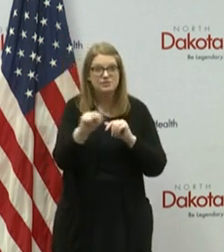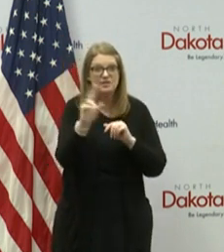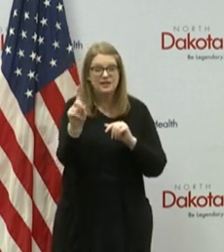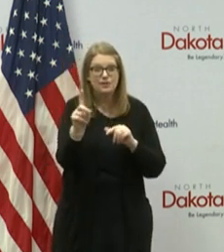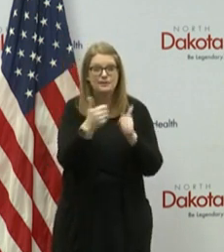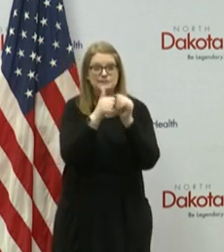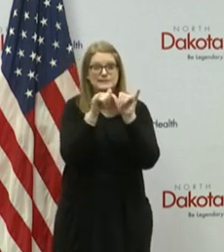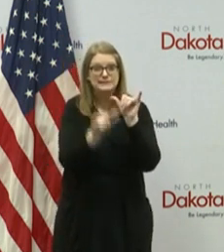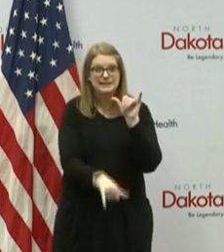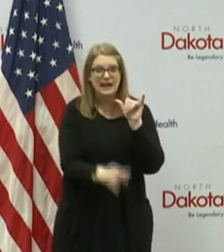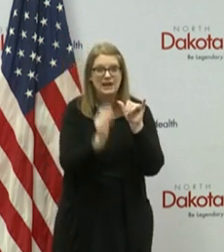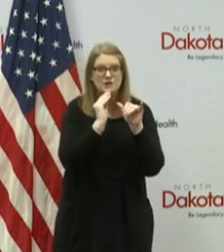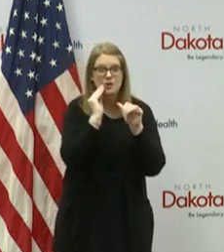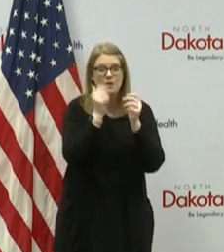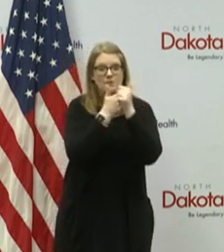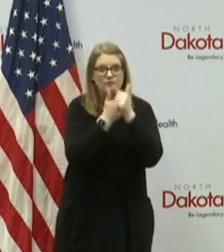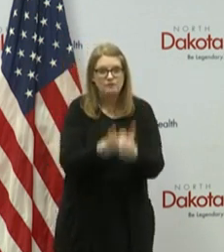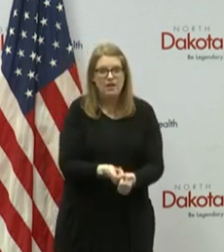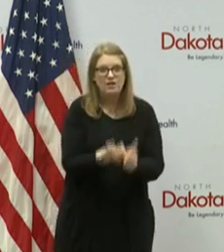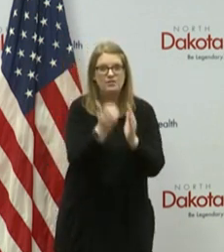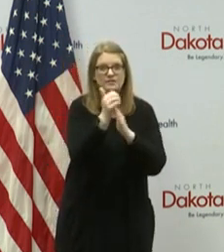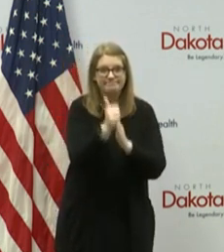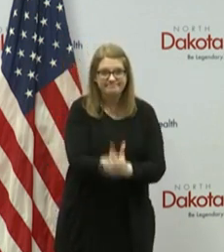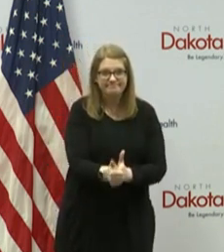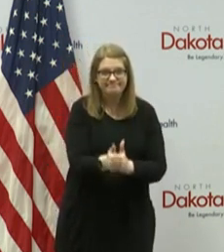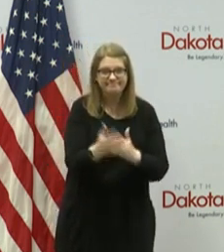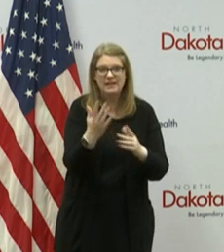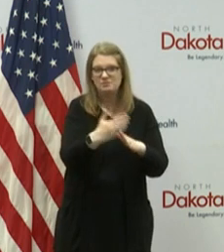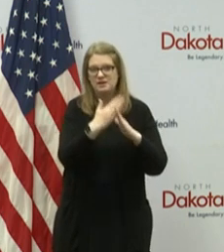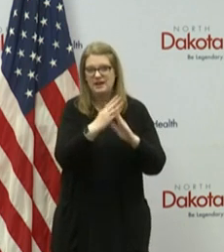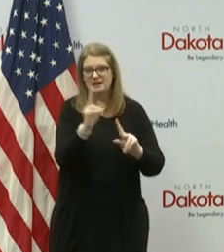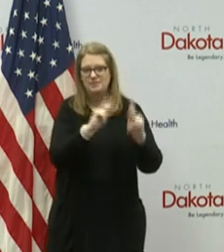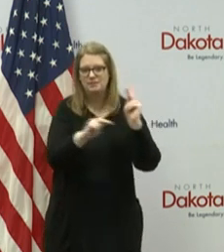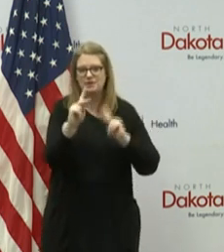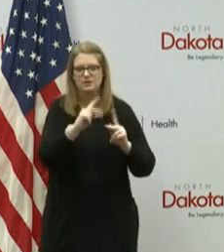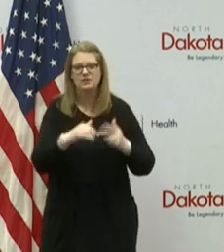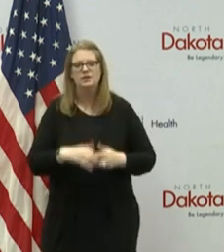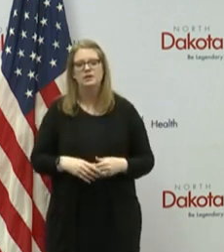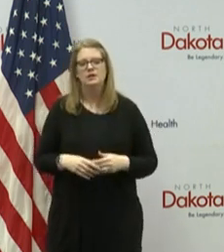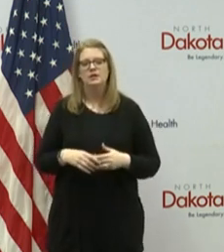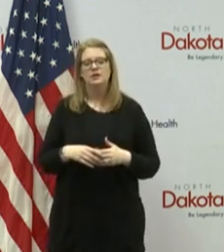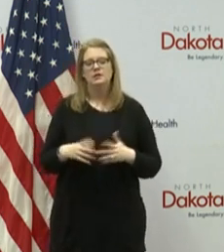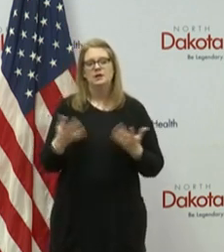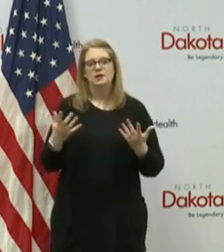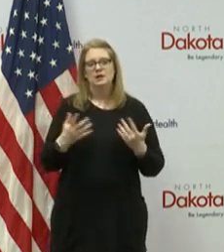CURVE WAS ALWAYS QUITE FLAT BECAUSE OF THE GREAT WORK THAT